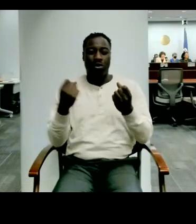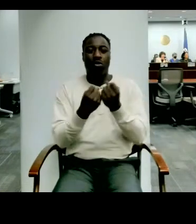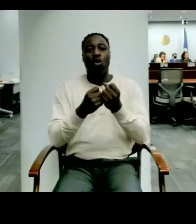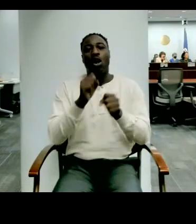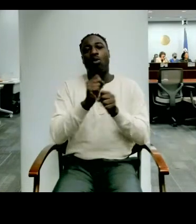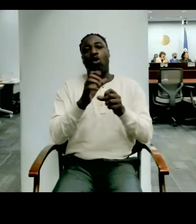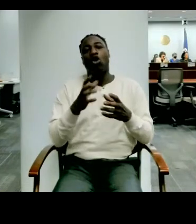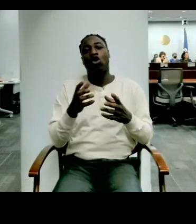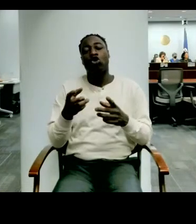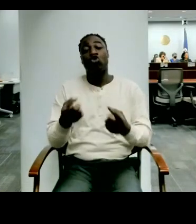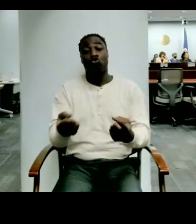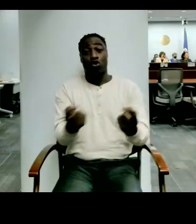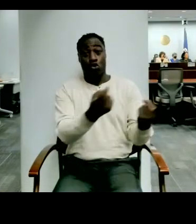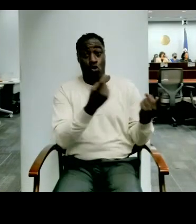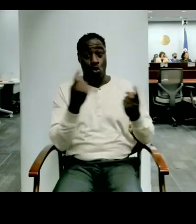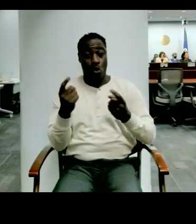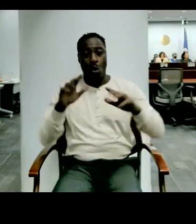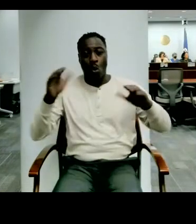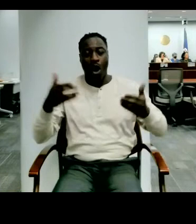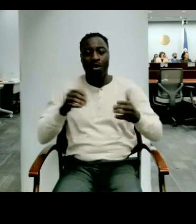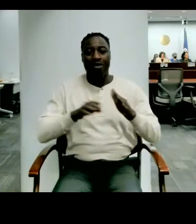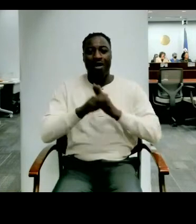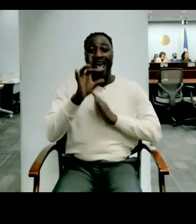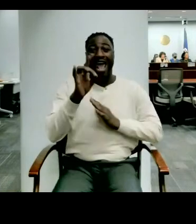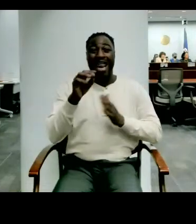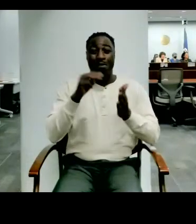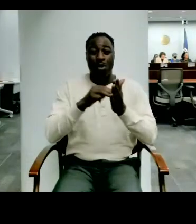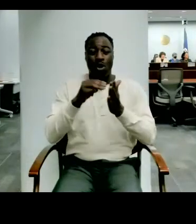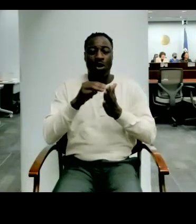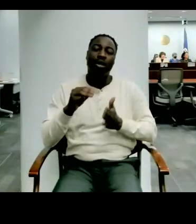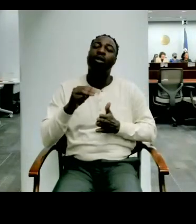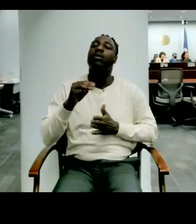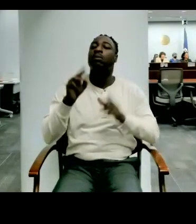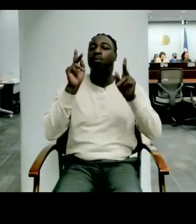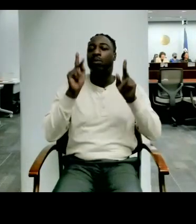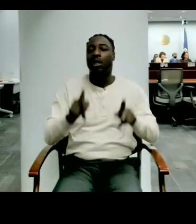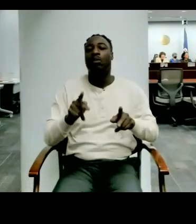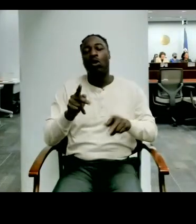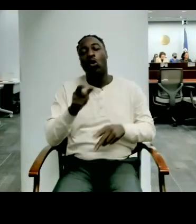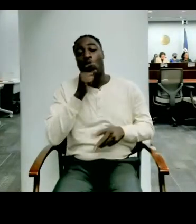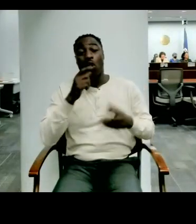welcome and develop the 80 million American adults with a criminal background. We urge